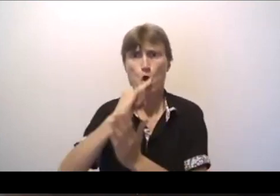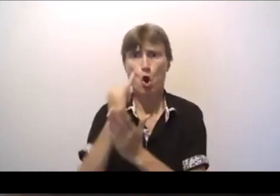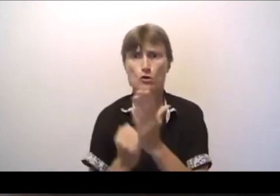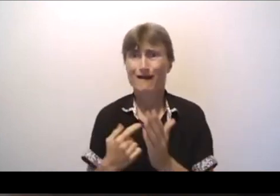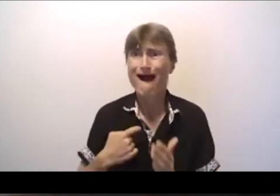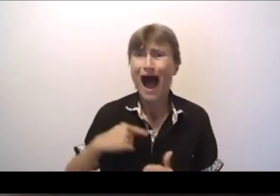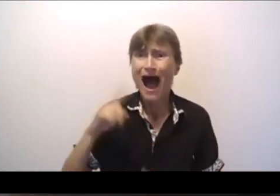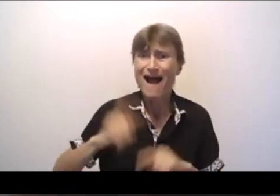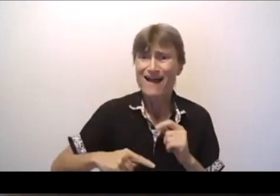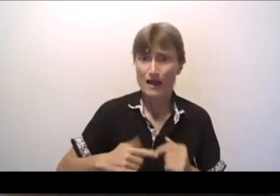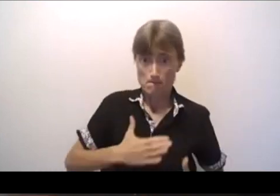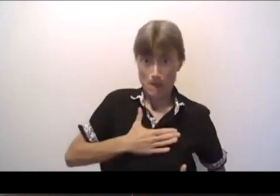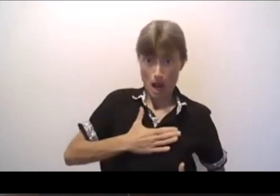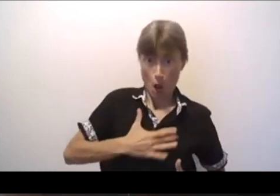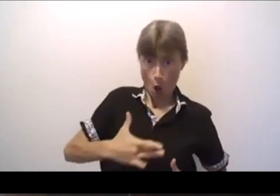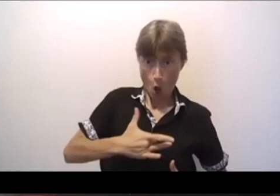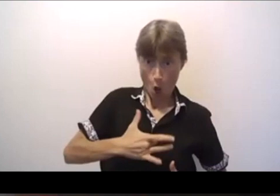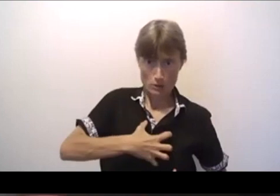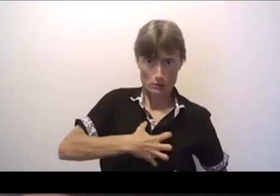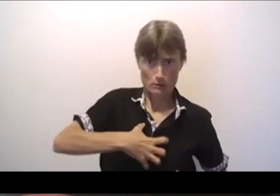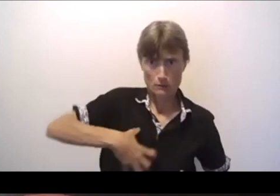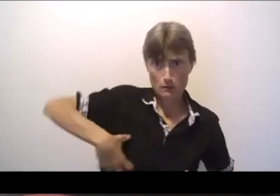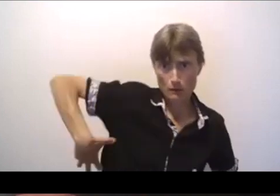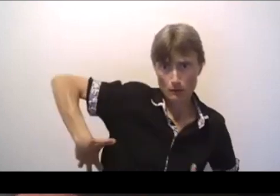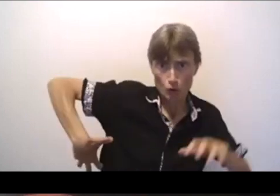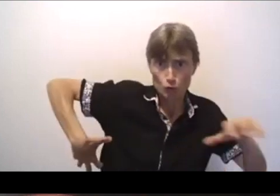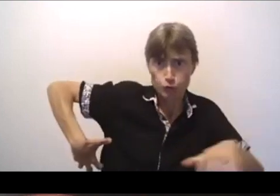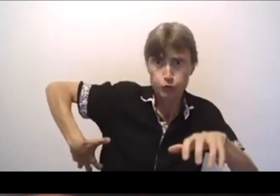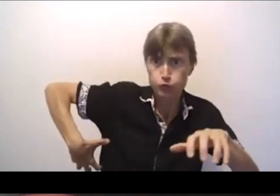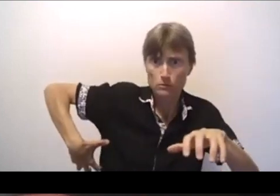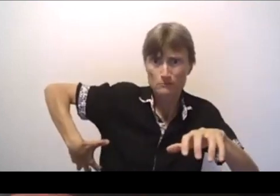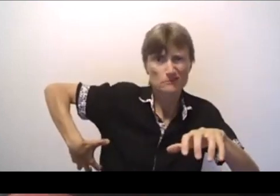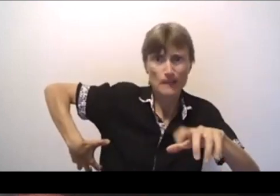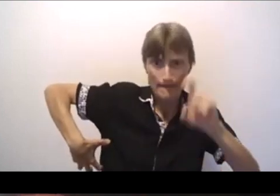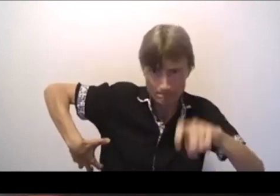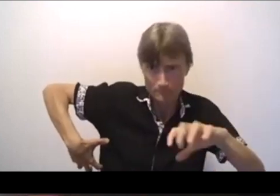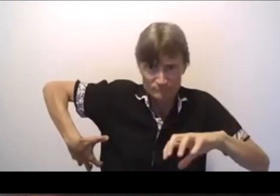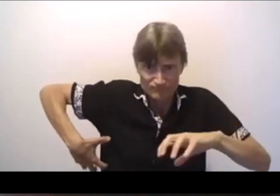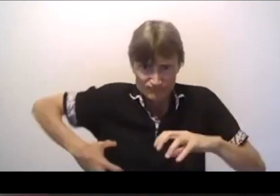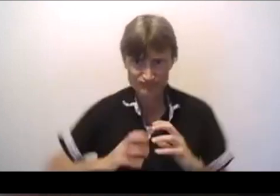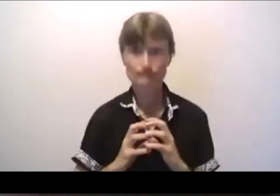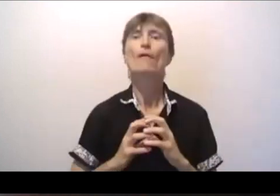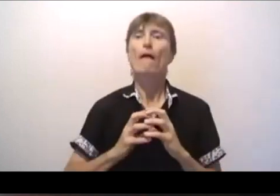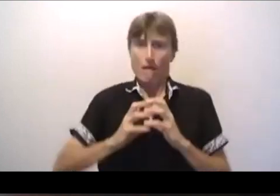work i'm doing and i cannot bring and i cannot prevent bringing myself into what i'm doing so no matter where i